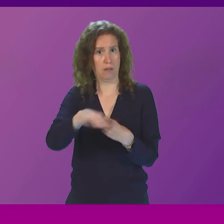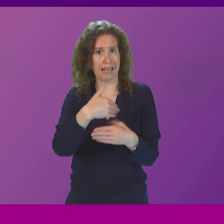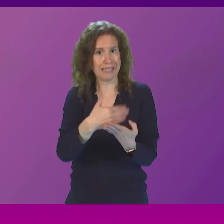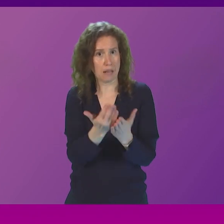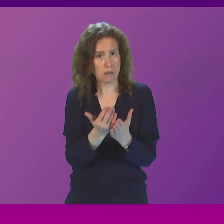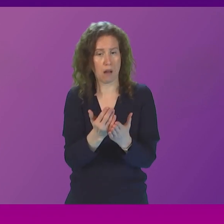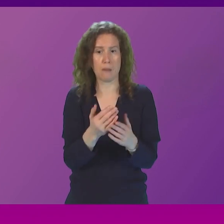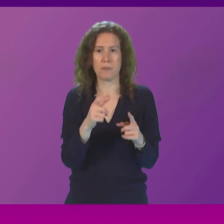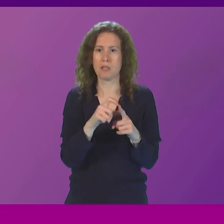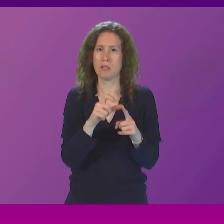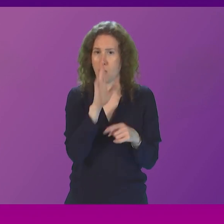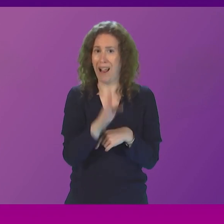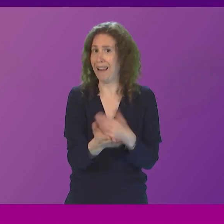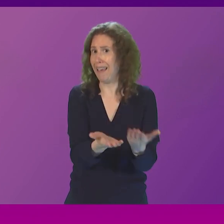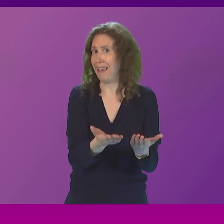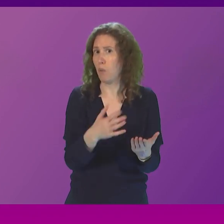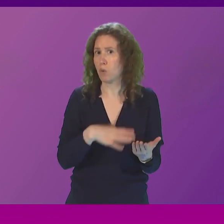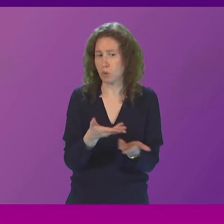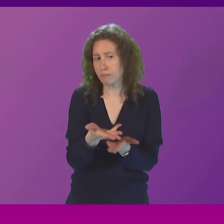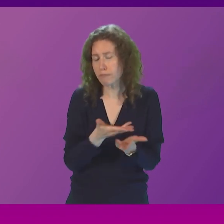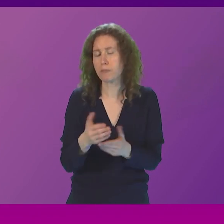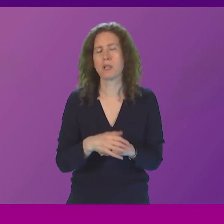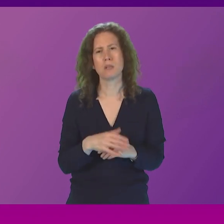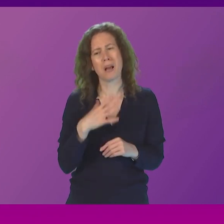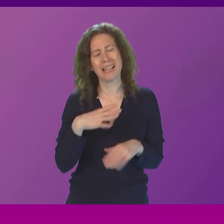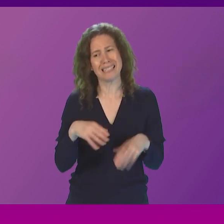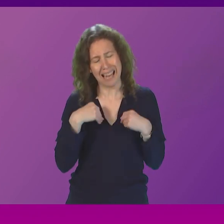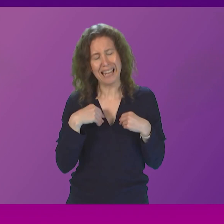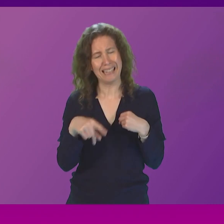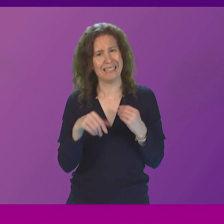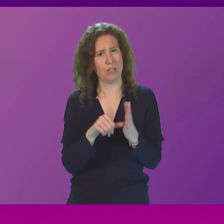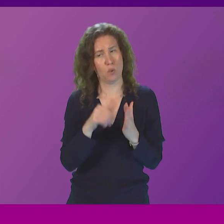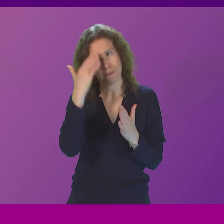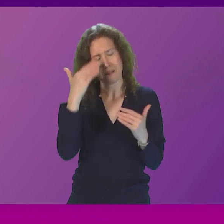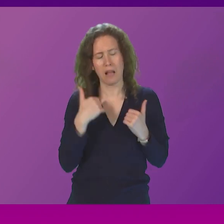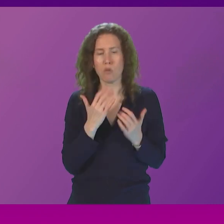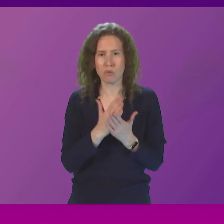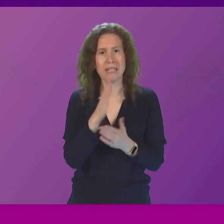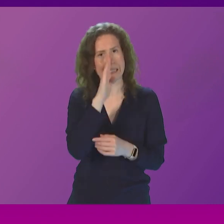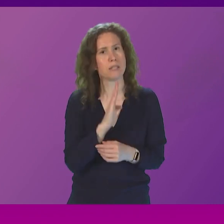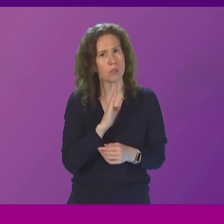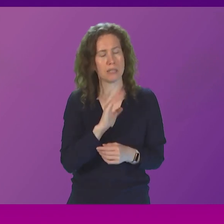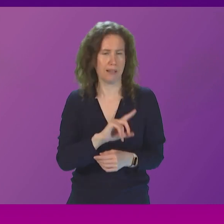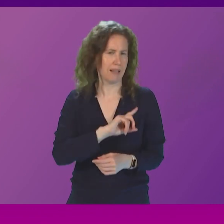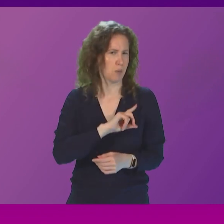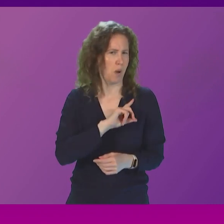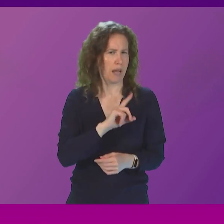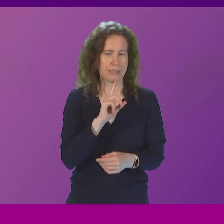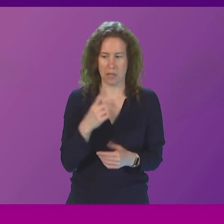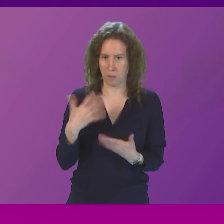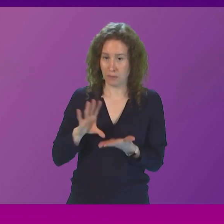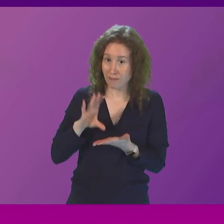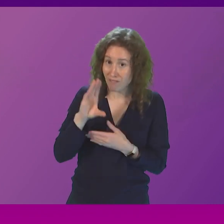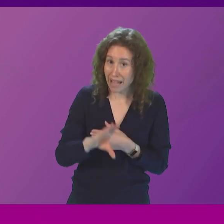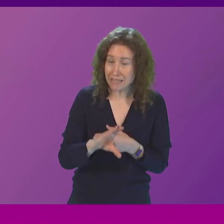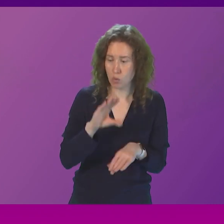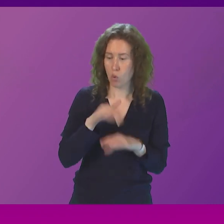I take mental health very seriously, which is why we have invested more than £2 million